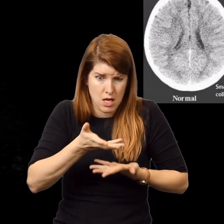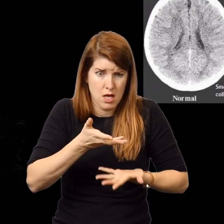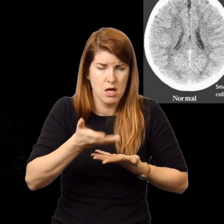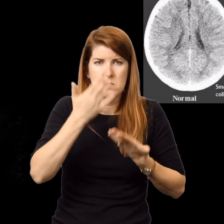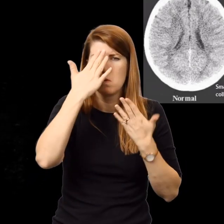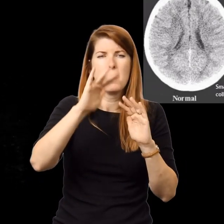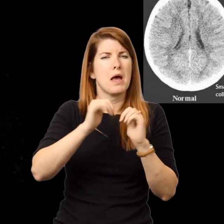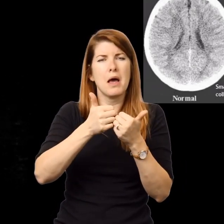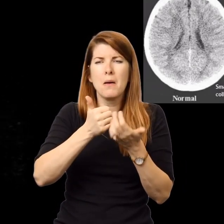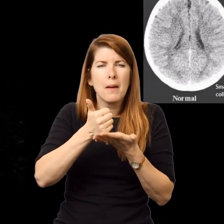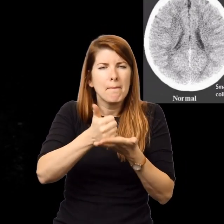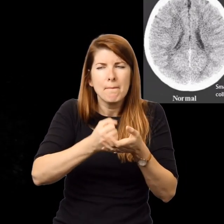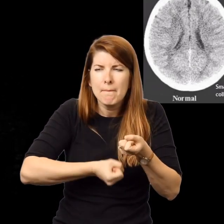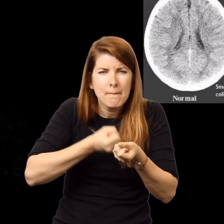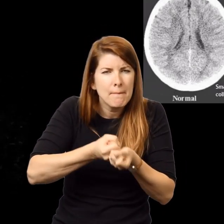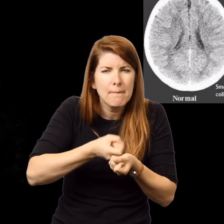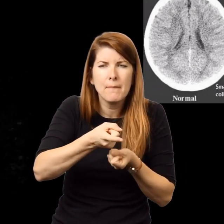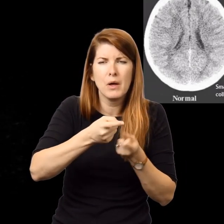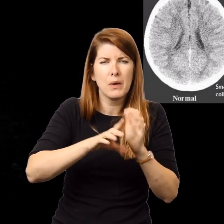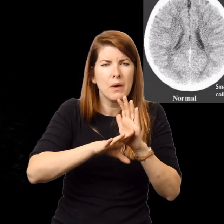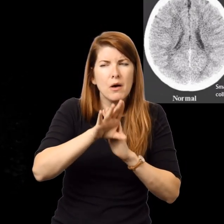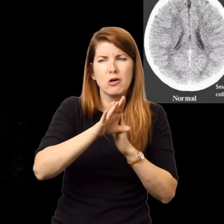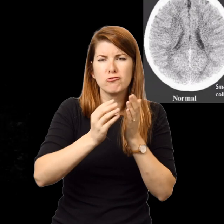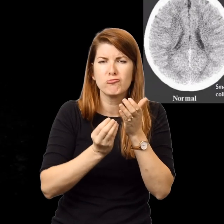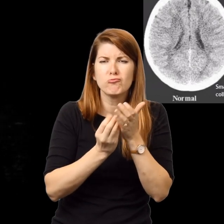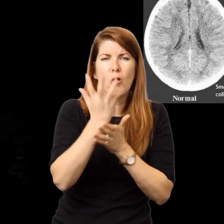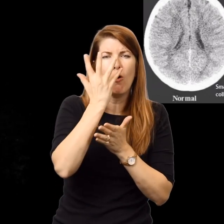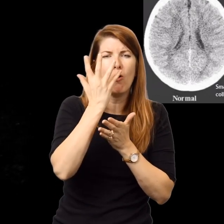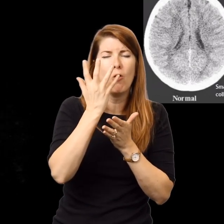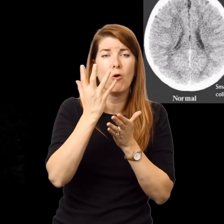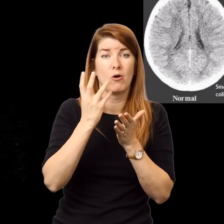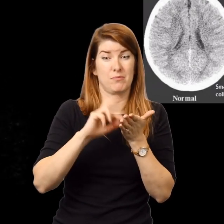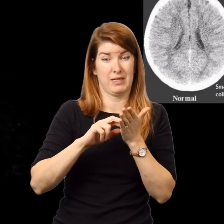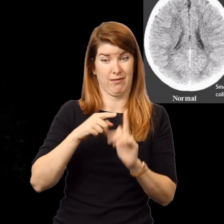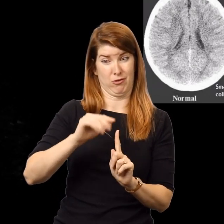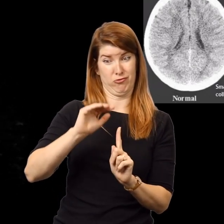don't know how to help them grow, they inadvertently have the same experiences